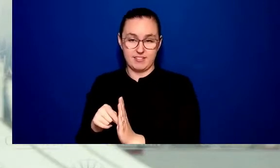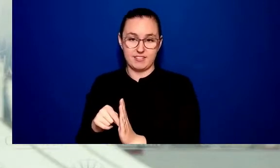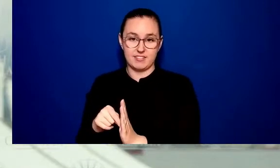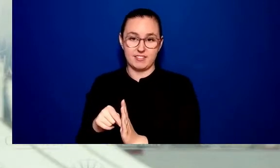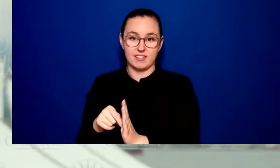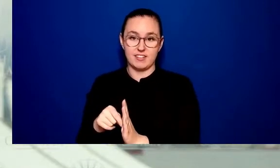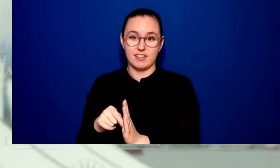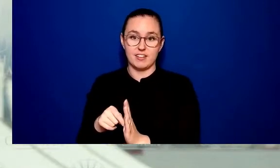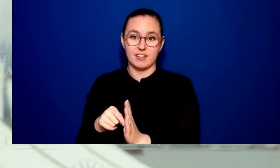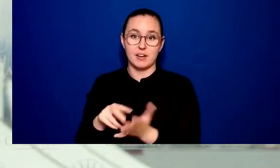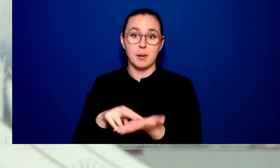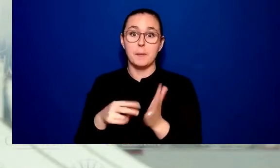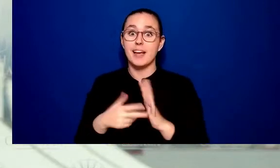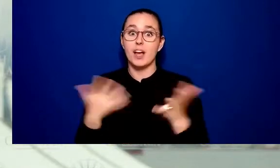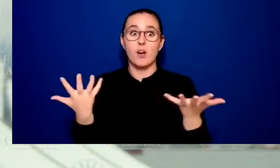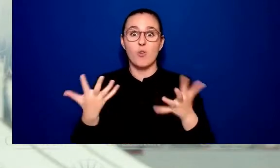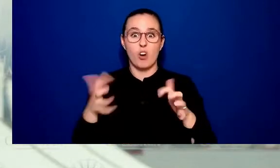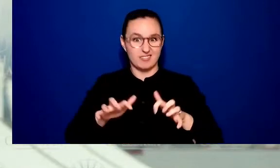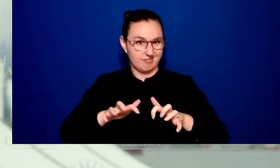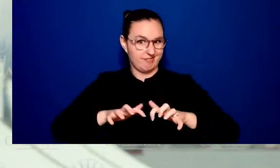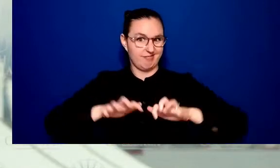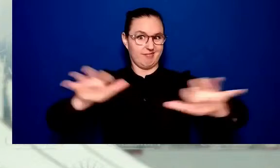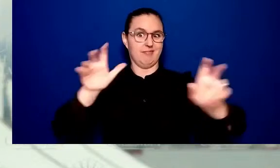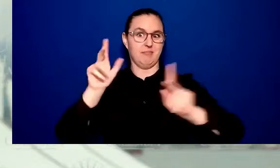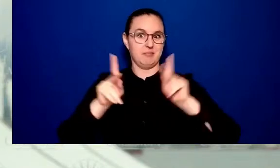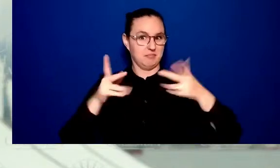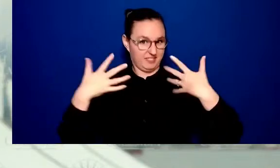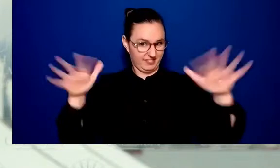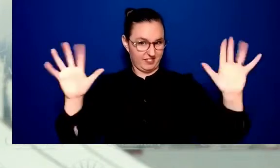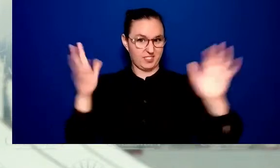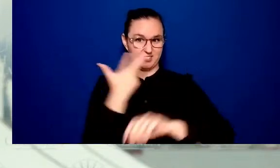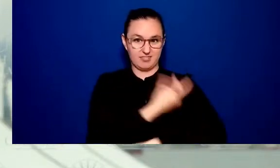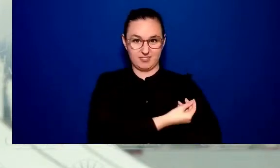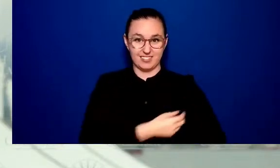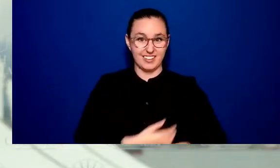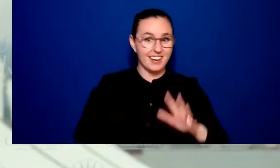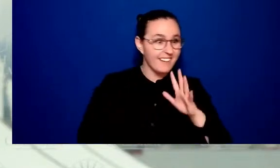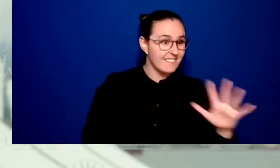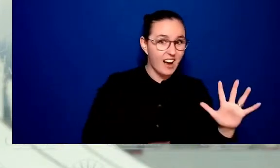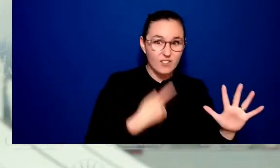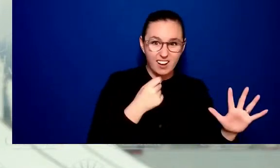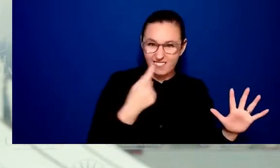considering a time when Children 5 to 11 or in that category, although, um it's very we're receiving very